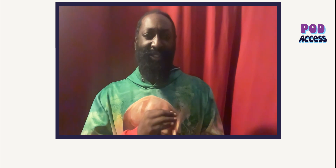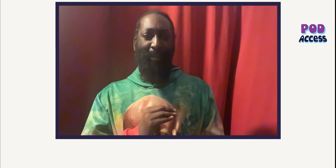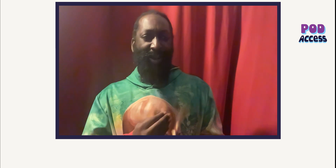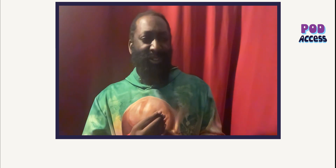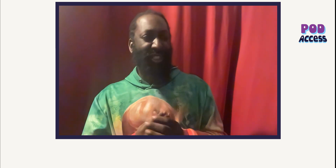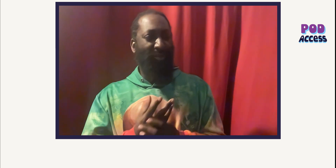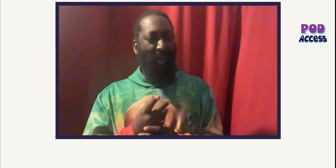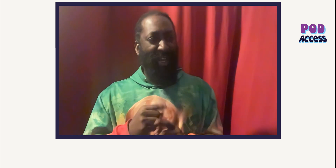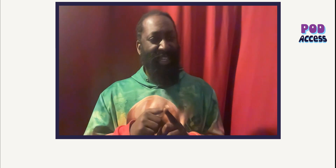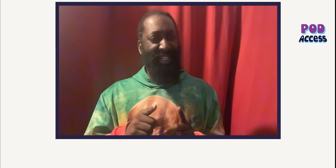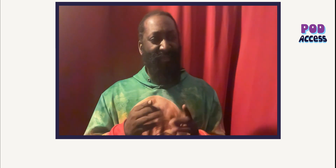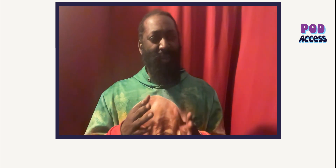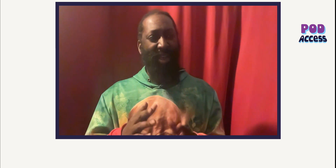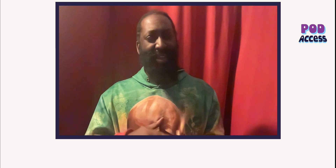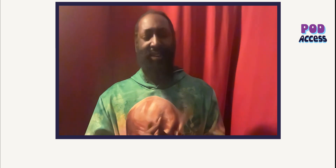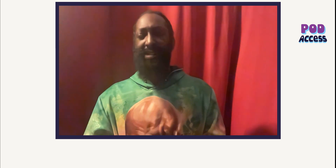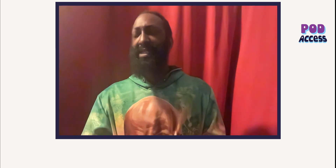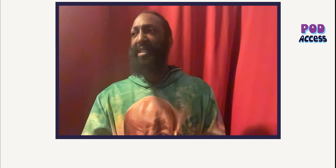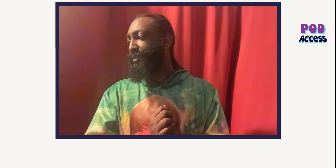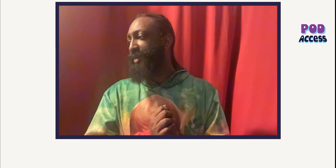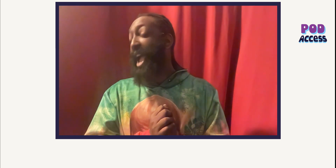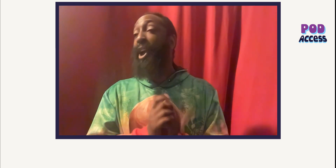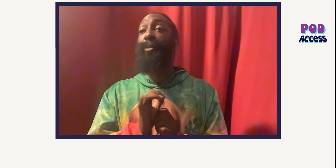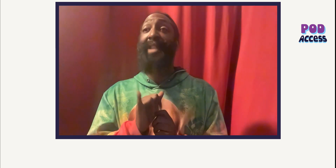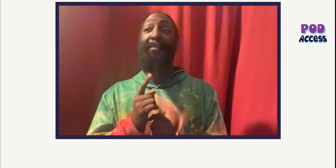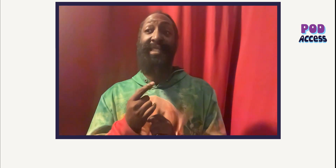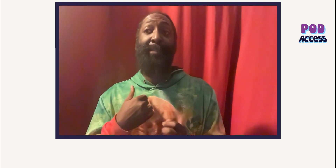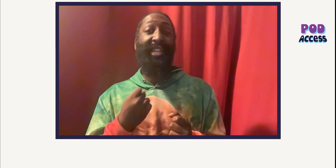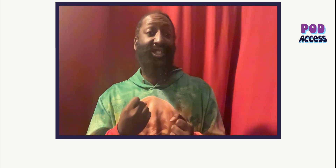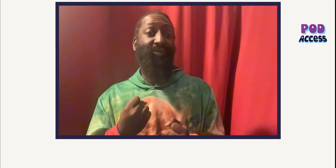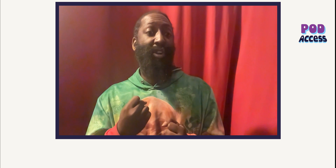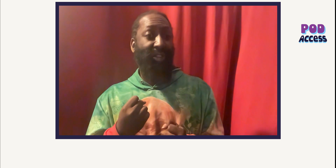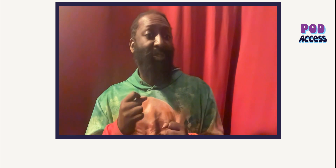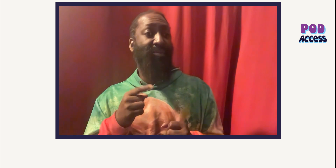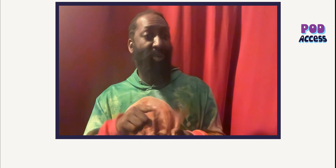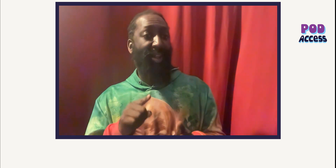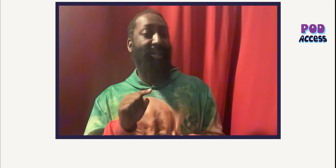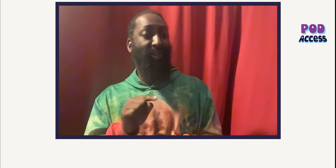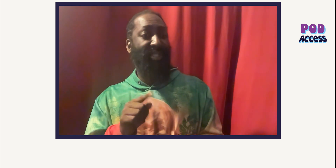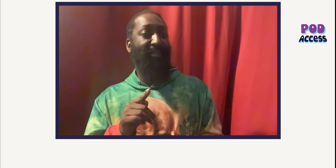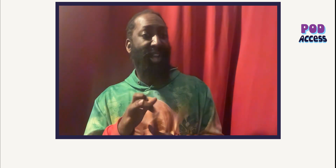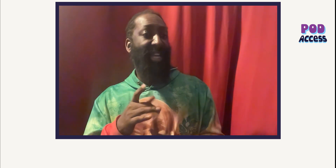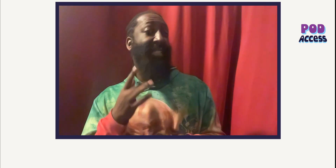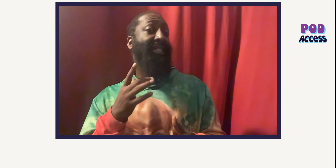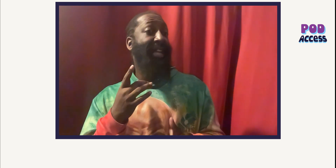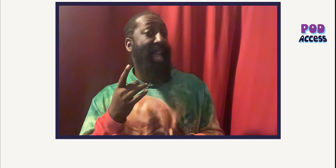The muscle is growing in a different way. I hope that means I'm getting stronger while I'm doing this podcast.